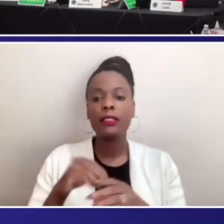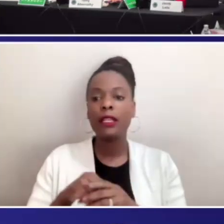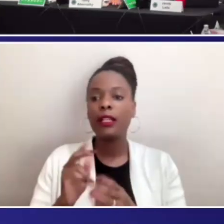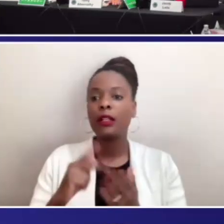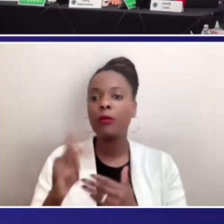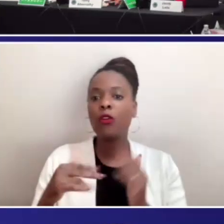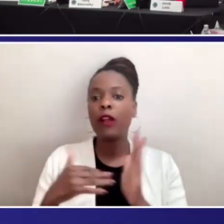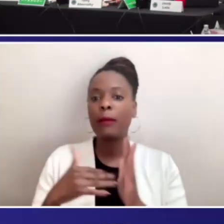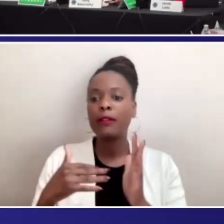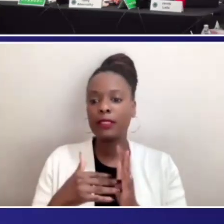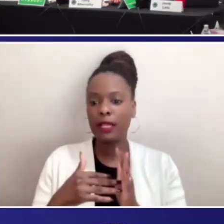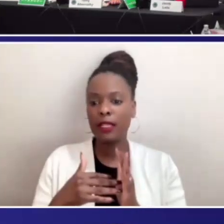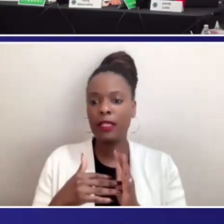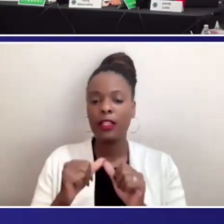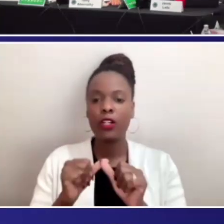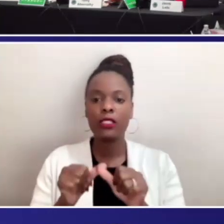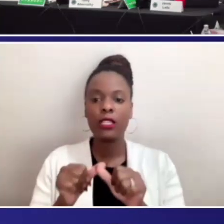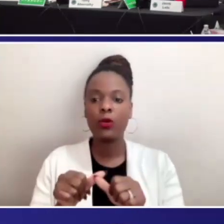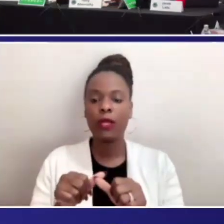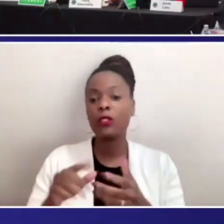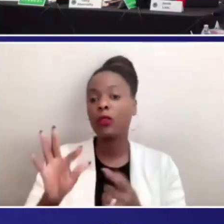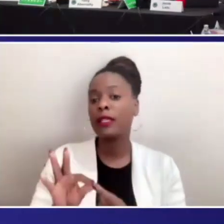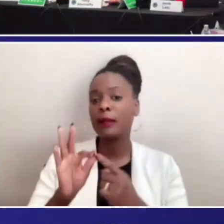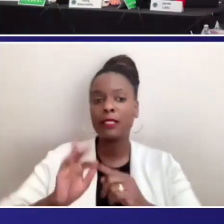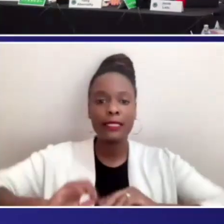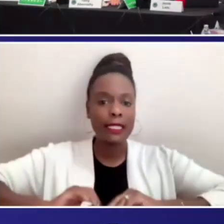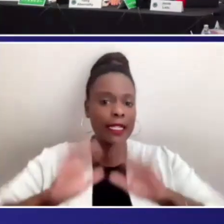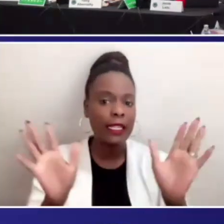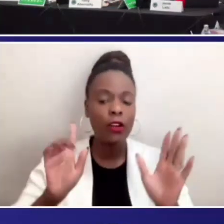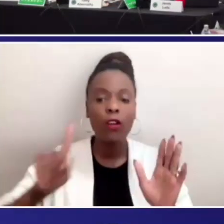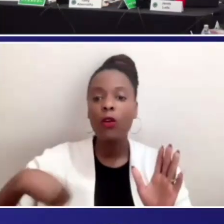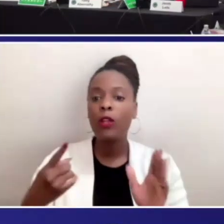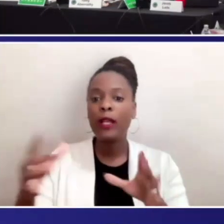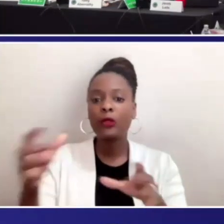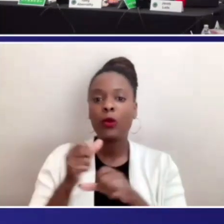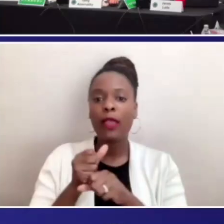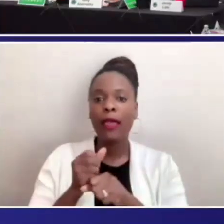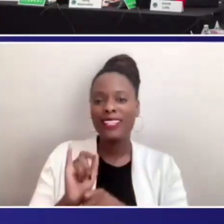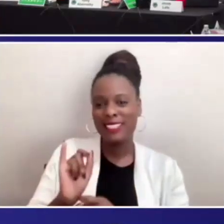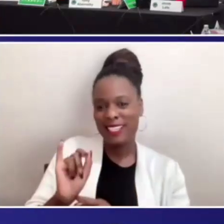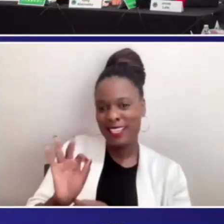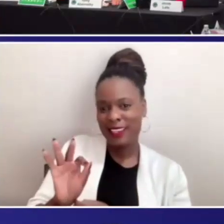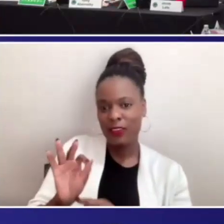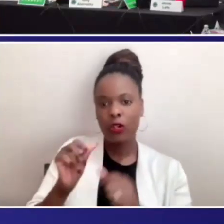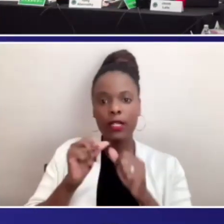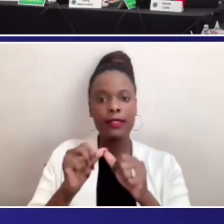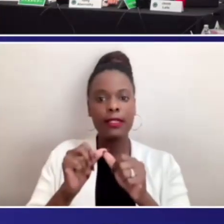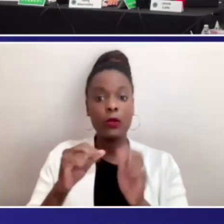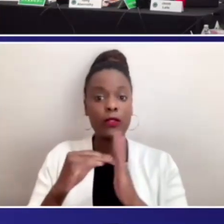So the exception is making it crystal clear. The only way to get this is if you are a continuing student and you are --